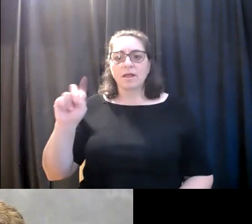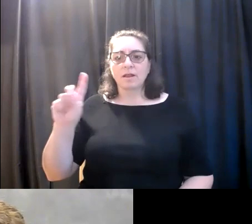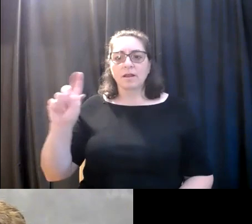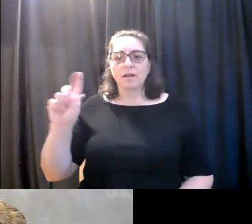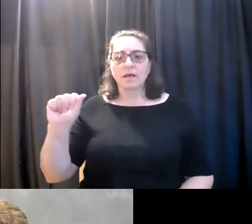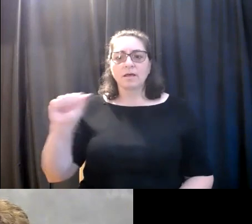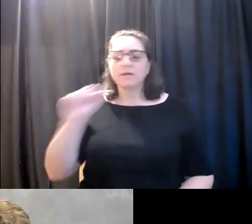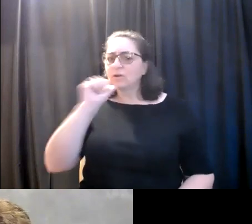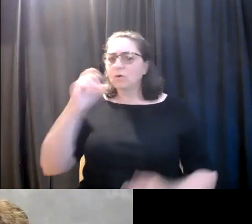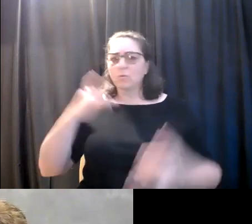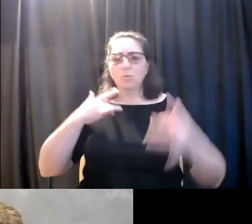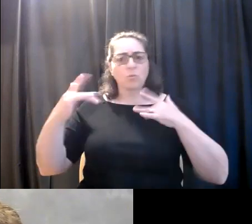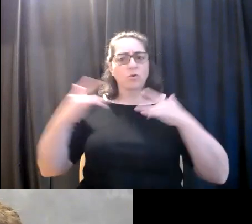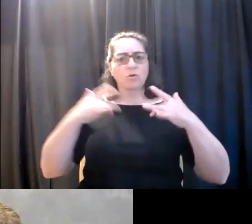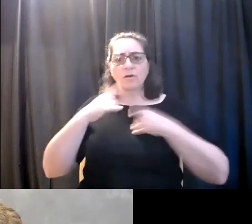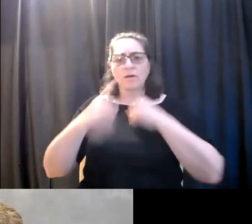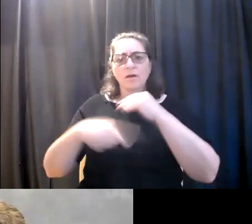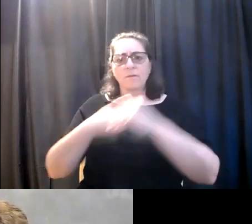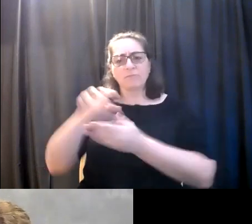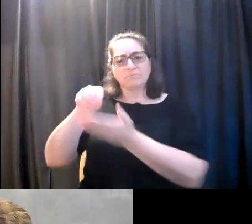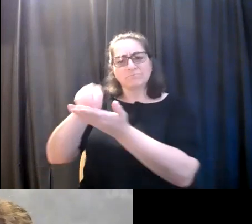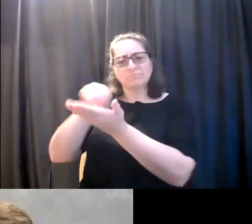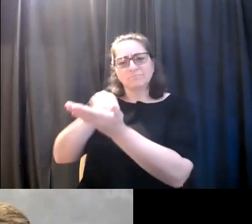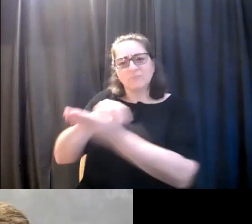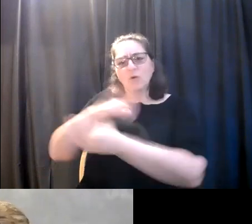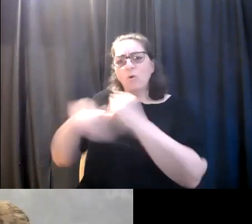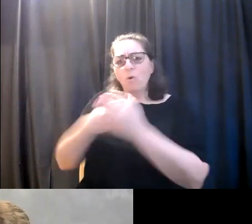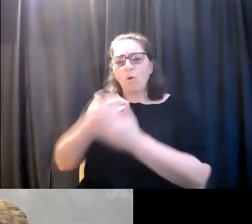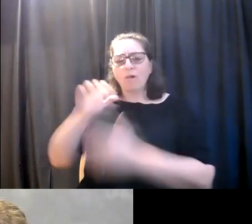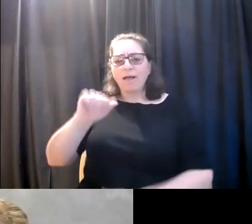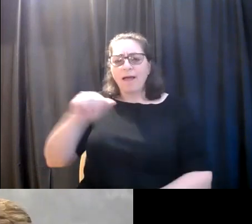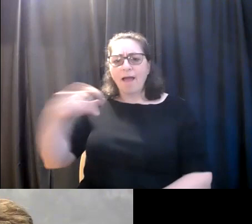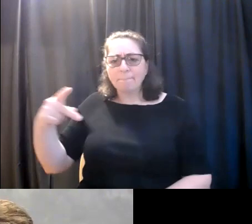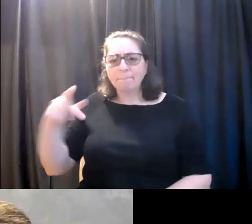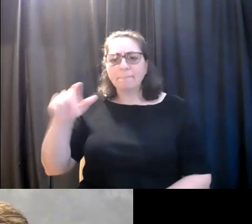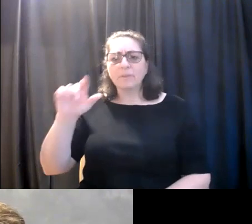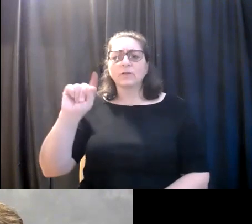this webinar is to provide information on how to navigate healthcare with a hearing loss during the